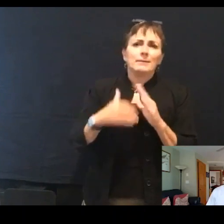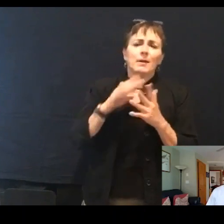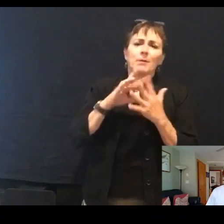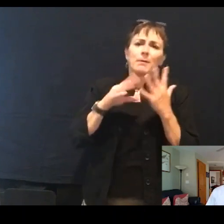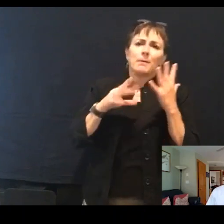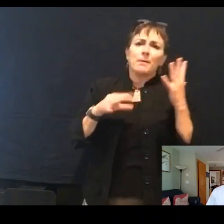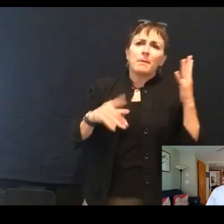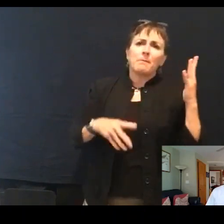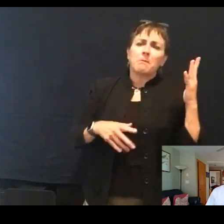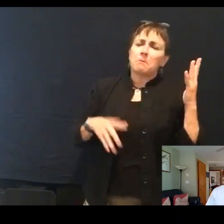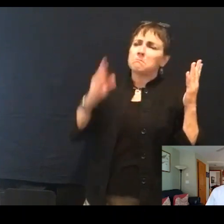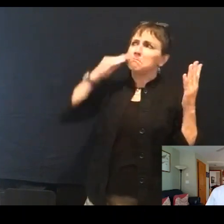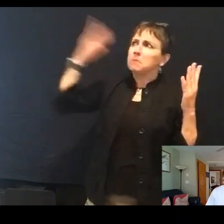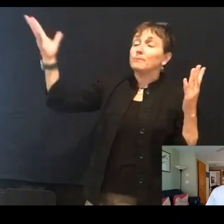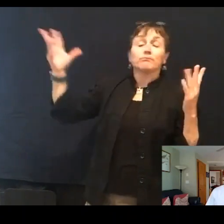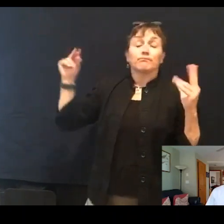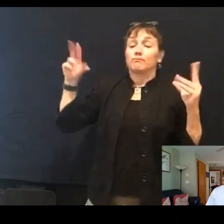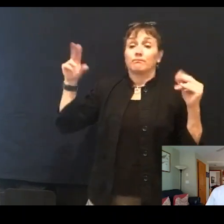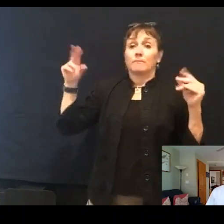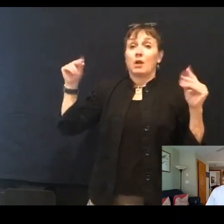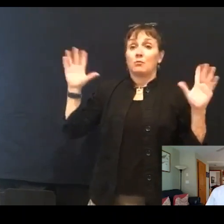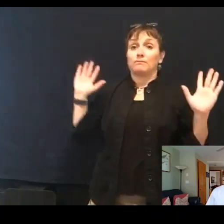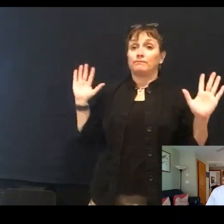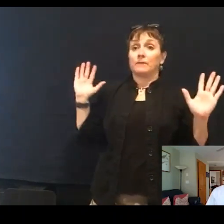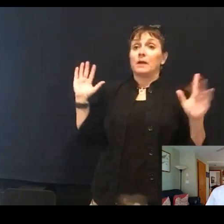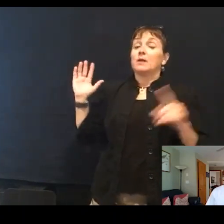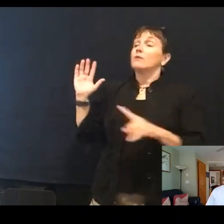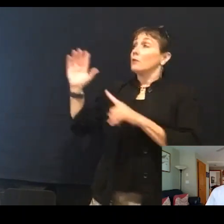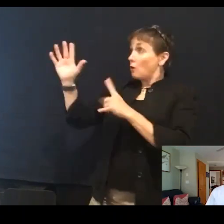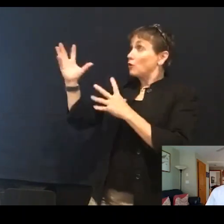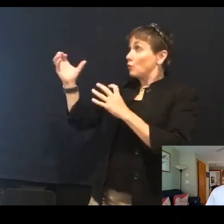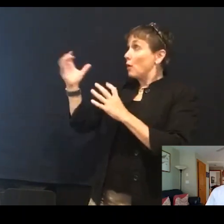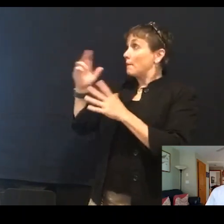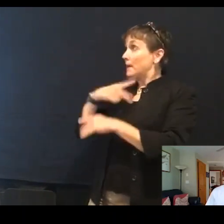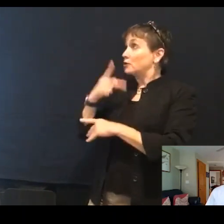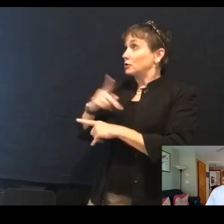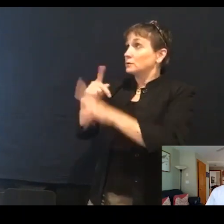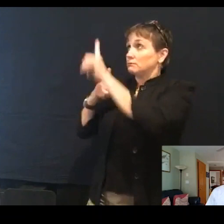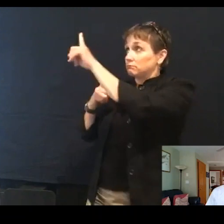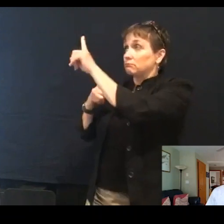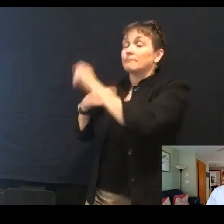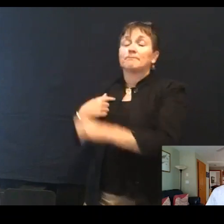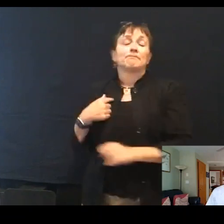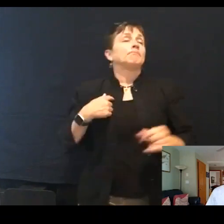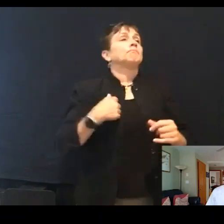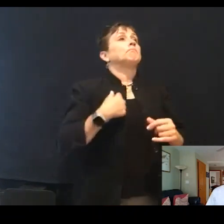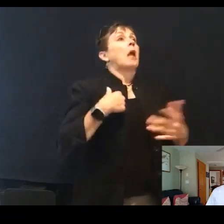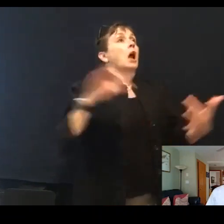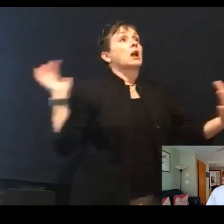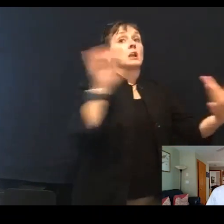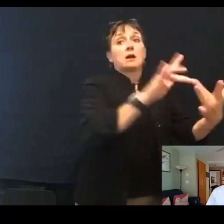But rather, they connect independently to the patient to explain someone's interested in them,